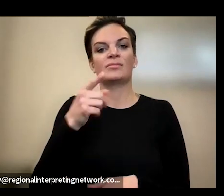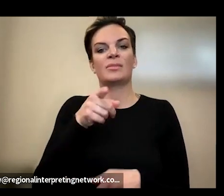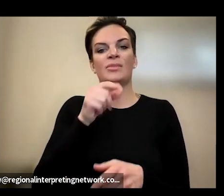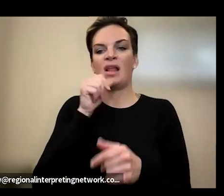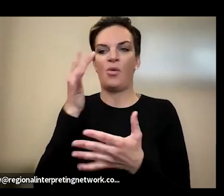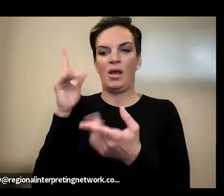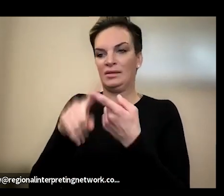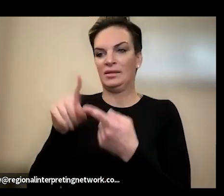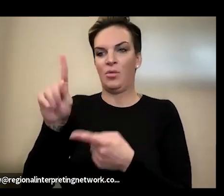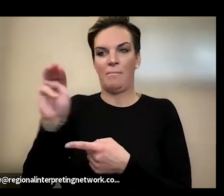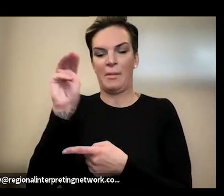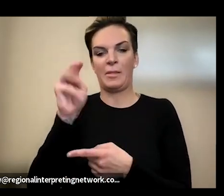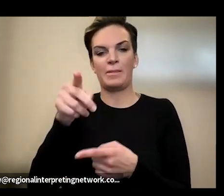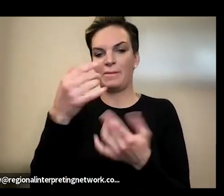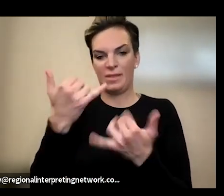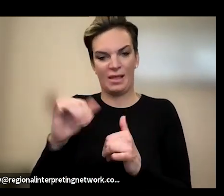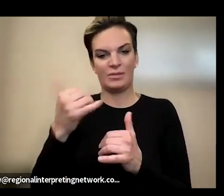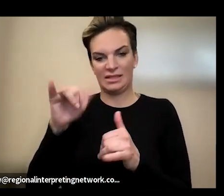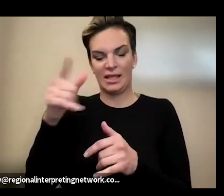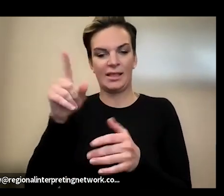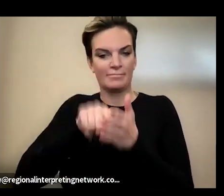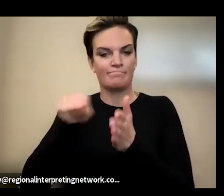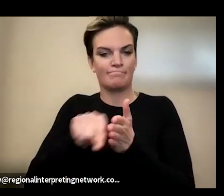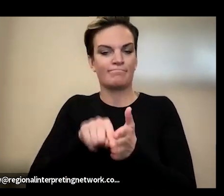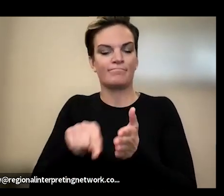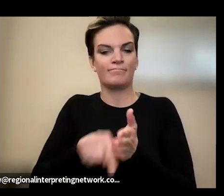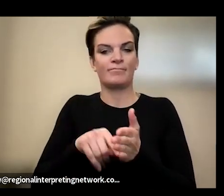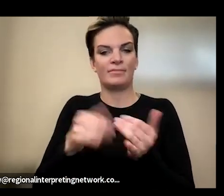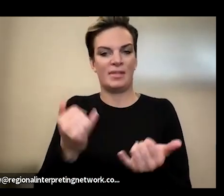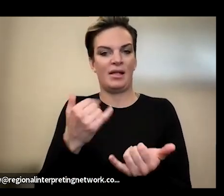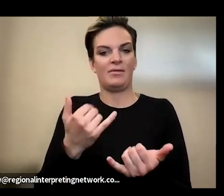digging in right now to get to that precision medicine and make some changes happen for the